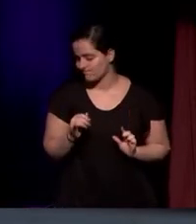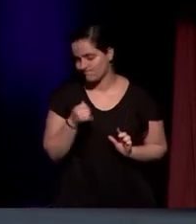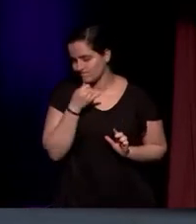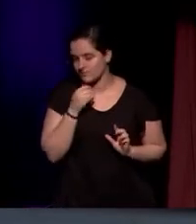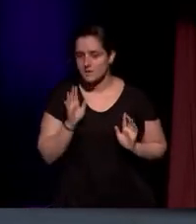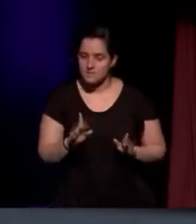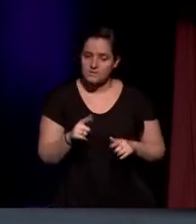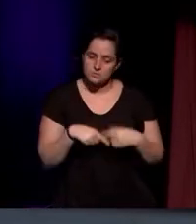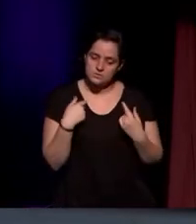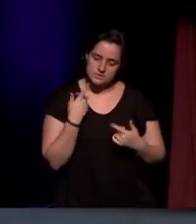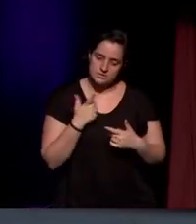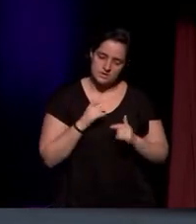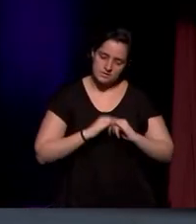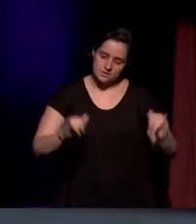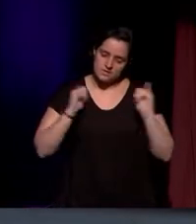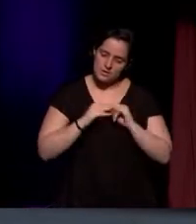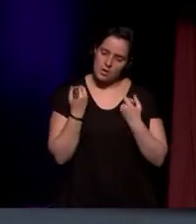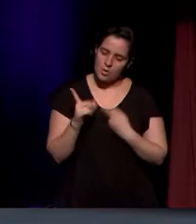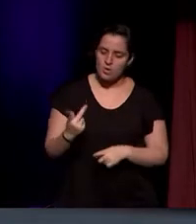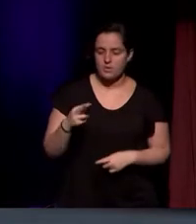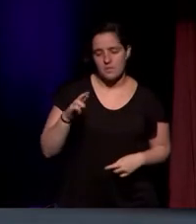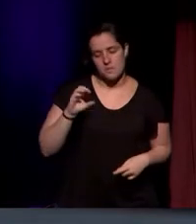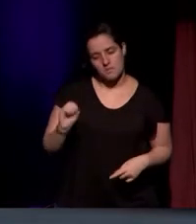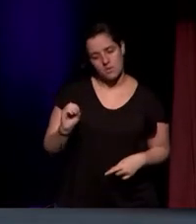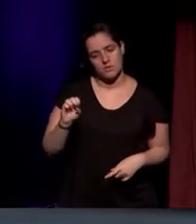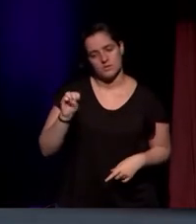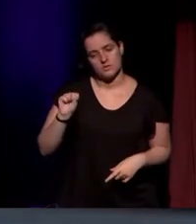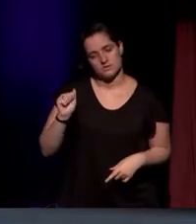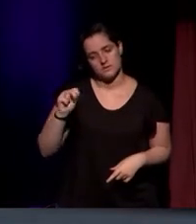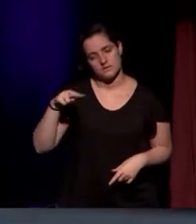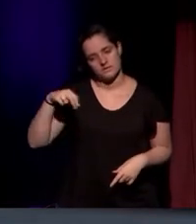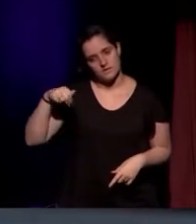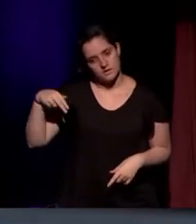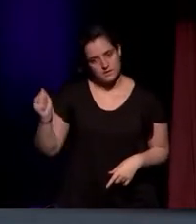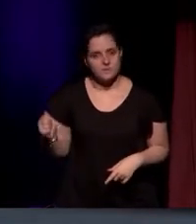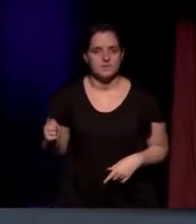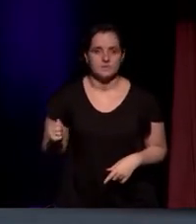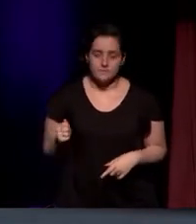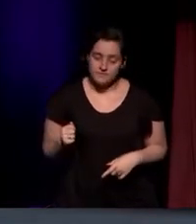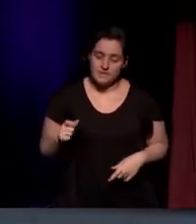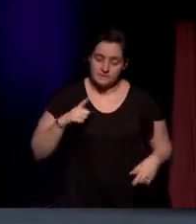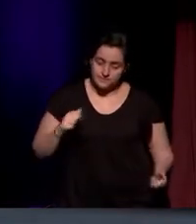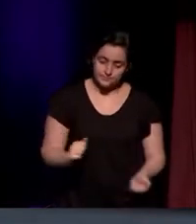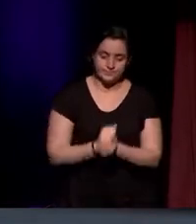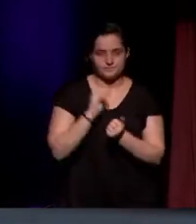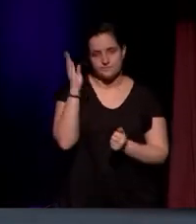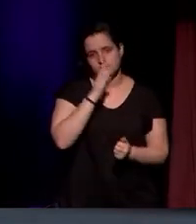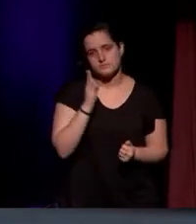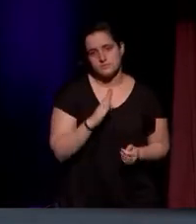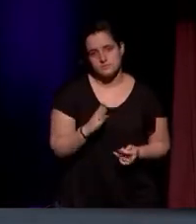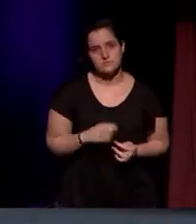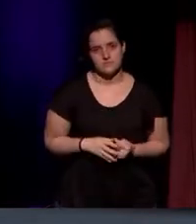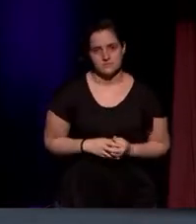against ProSavana, which involves people in Brazil, the Via Campesina, etc.,